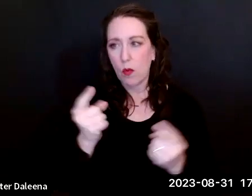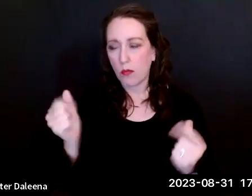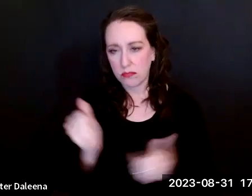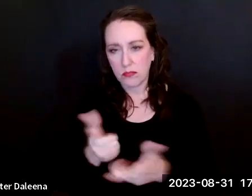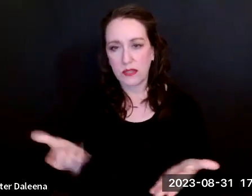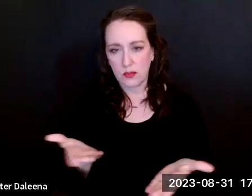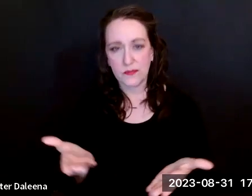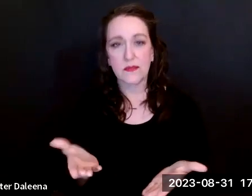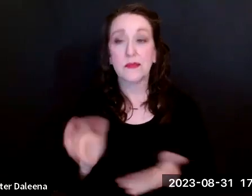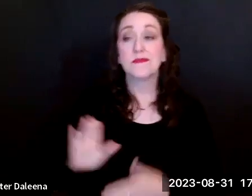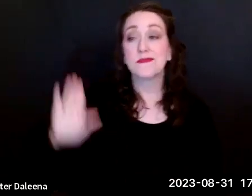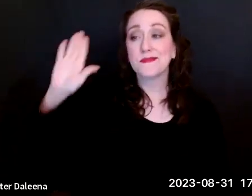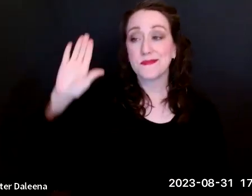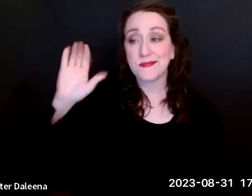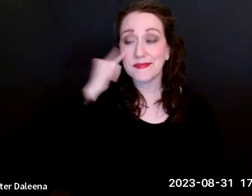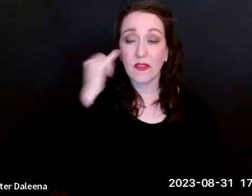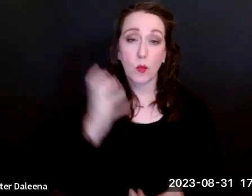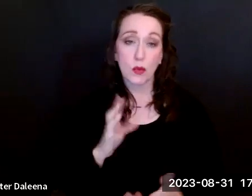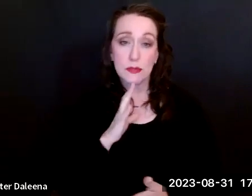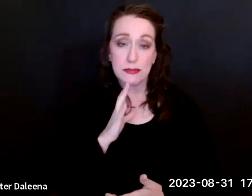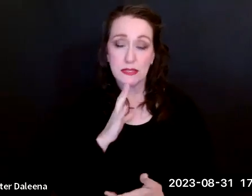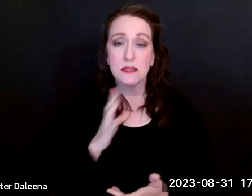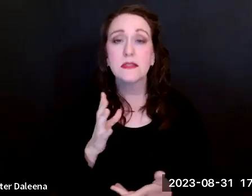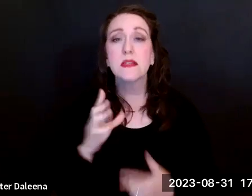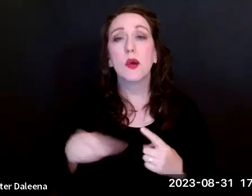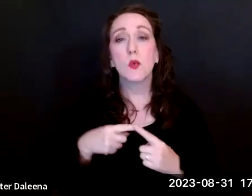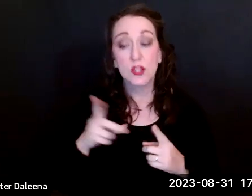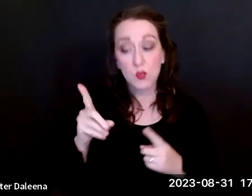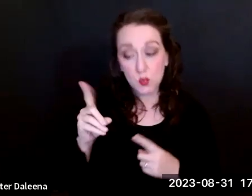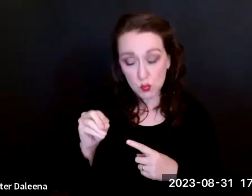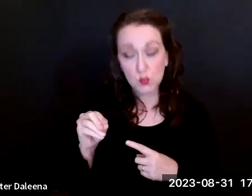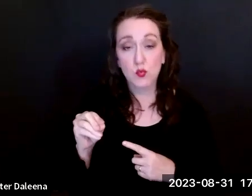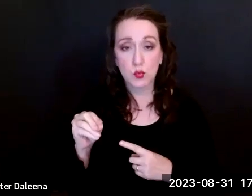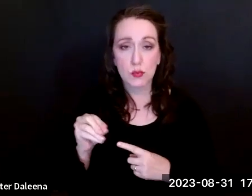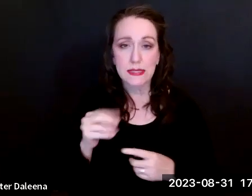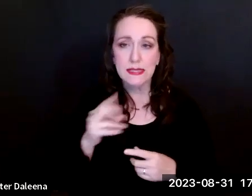please raise your hand if you want to speak and when you do please state your name and if